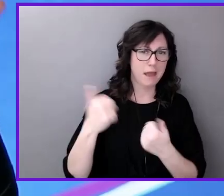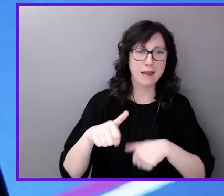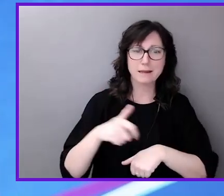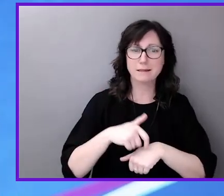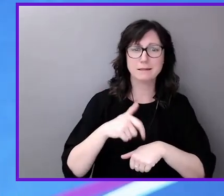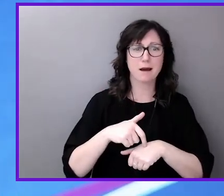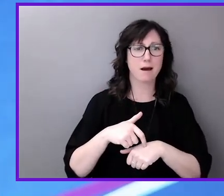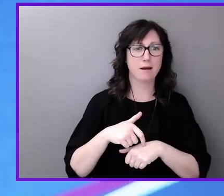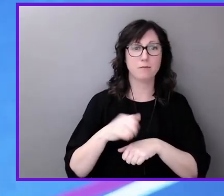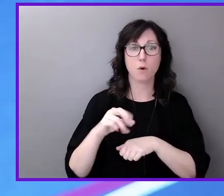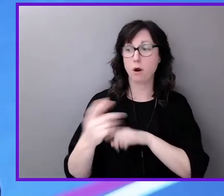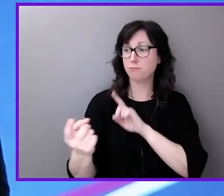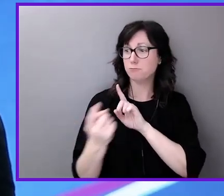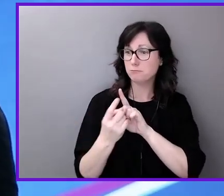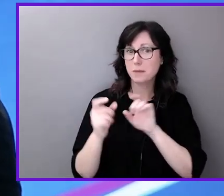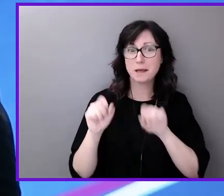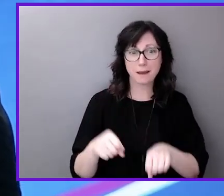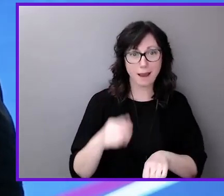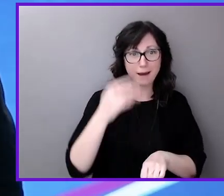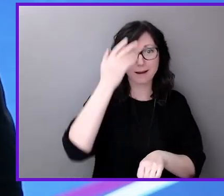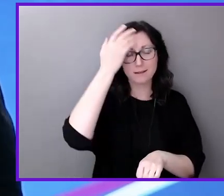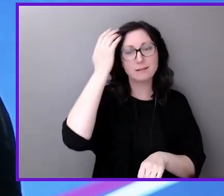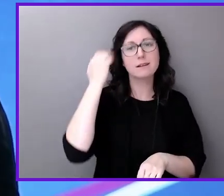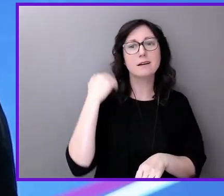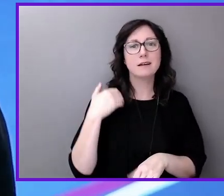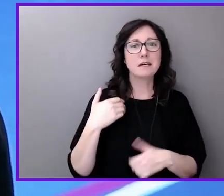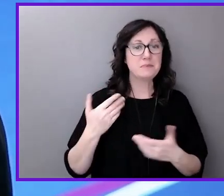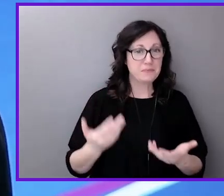to address the question here in the room.